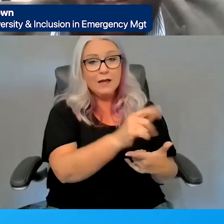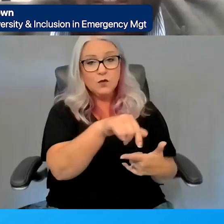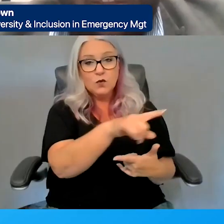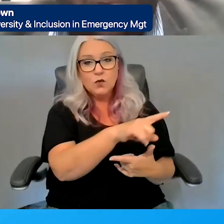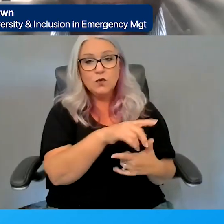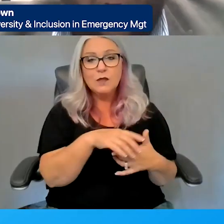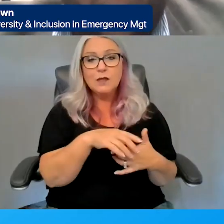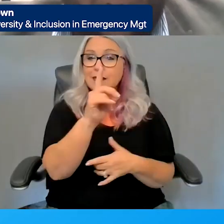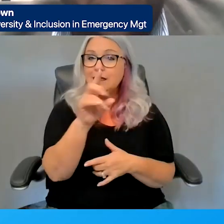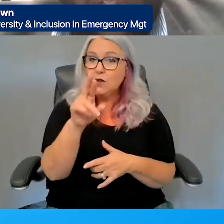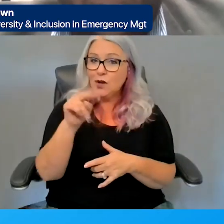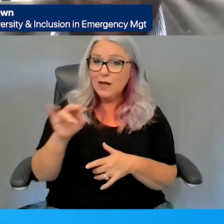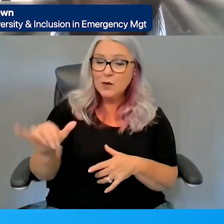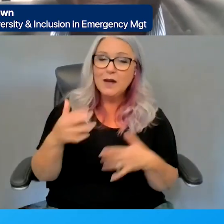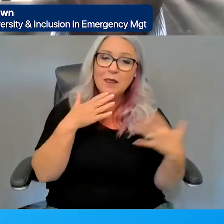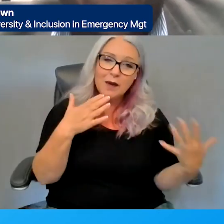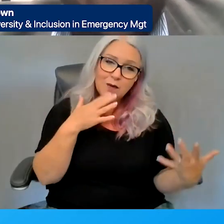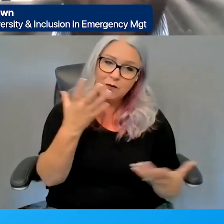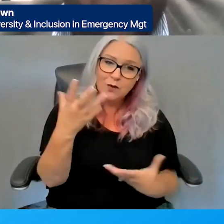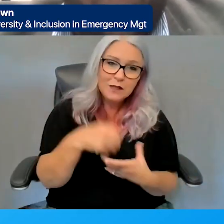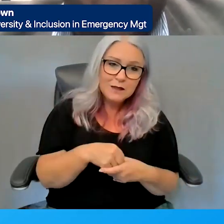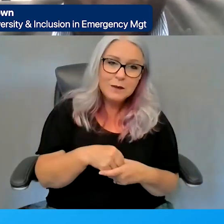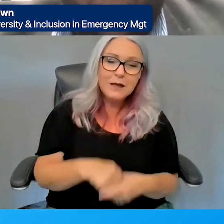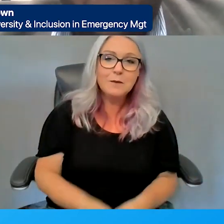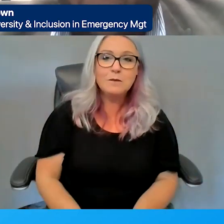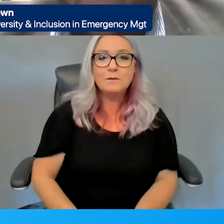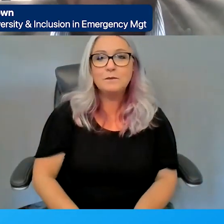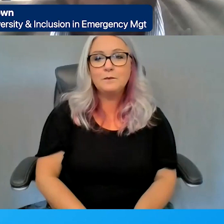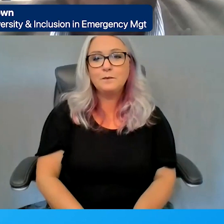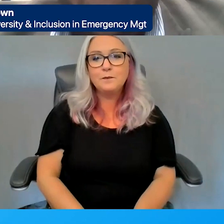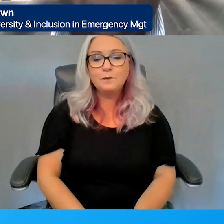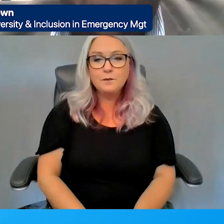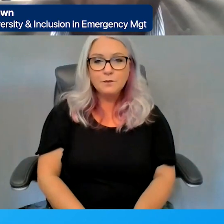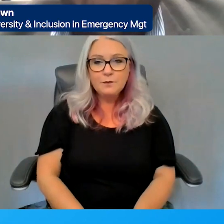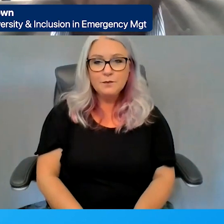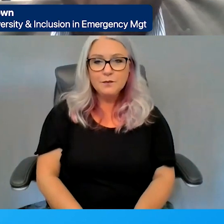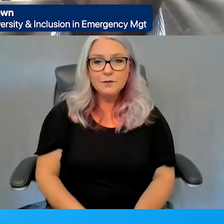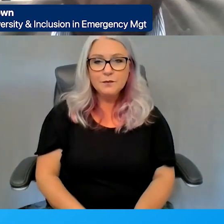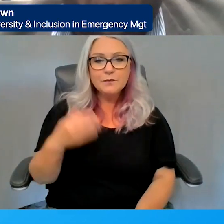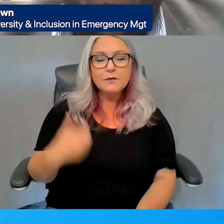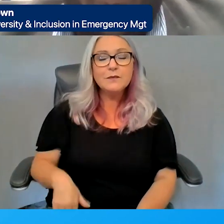Rights New York and thank you for the opportunity to participate. Thank you. Both of you so much for such an